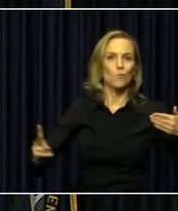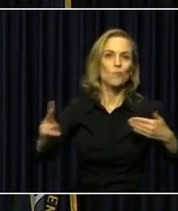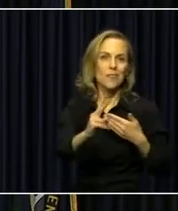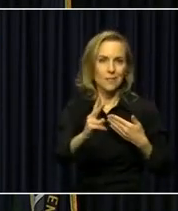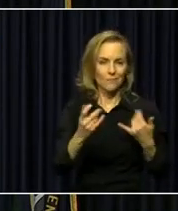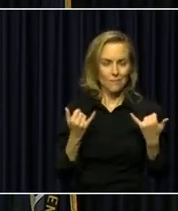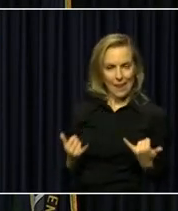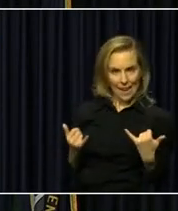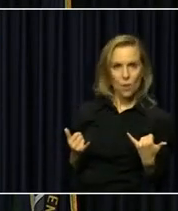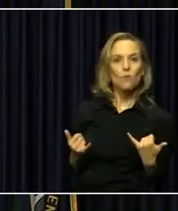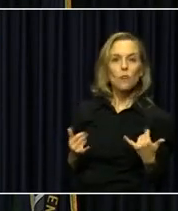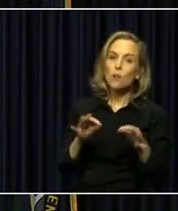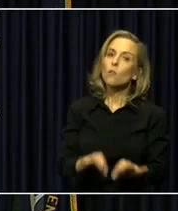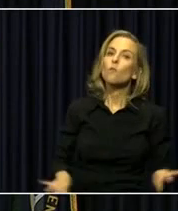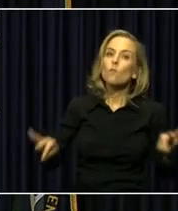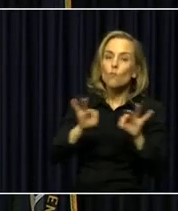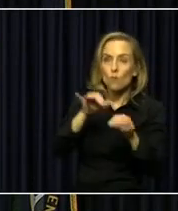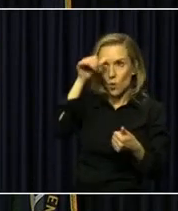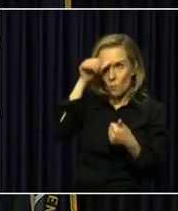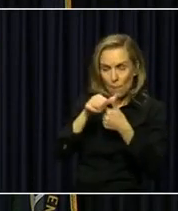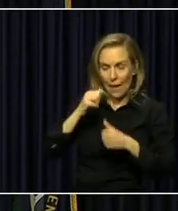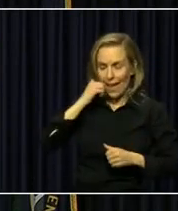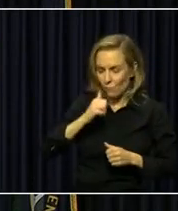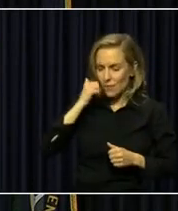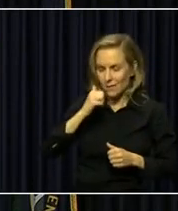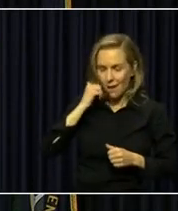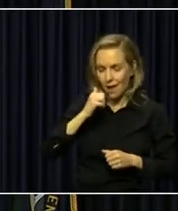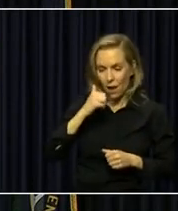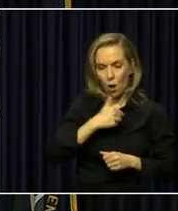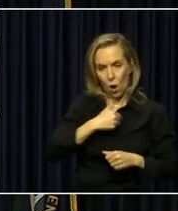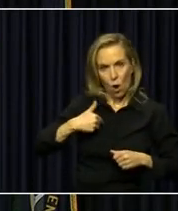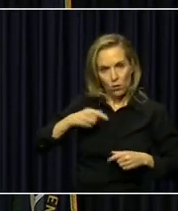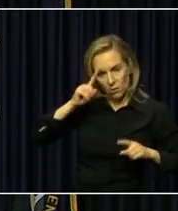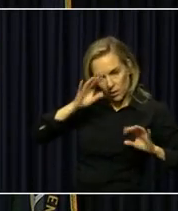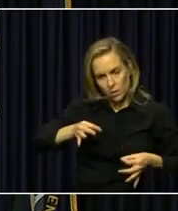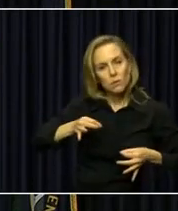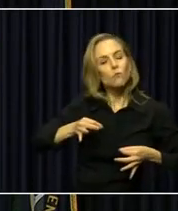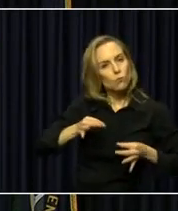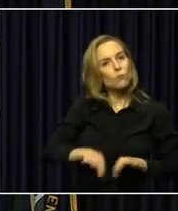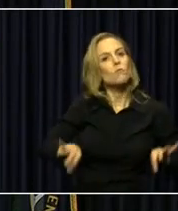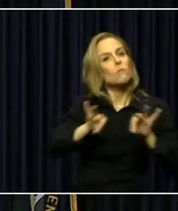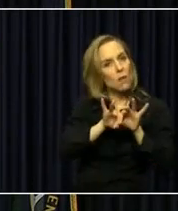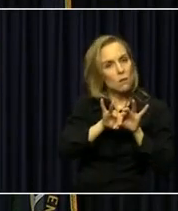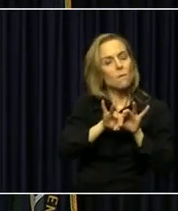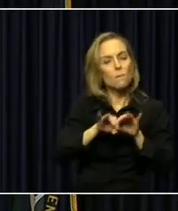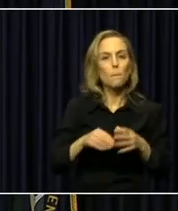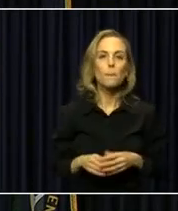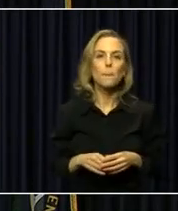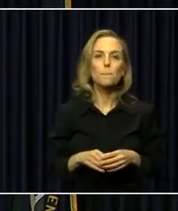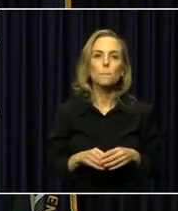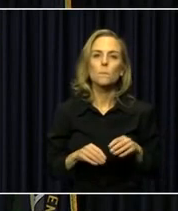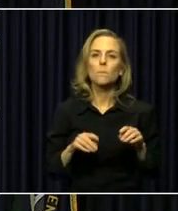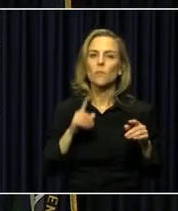BUT YOU ALSO LOOK THAT WE HAVE HAD PLACES IN KENTUCKY HIT REALLY HARD, AND IT'S NOT JUST